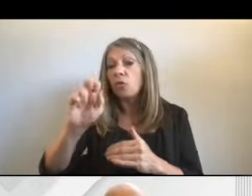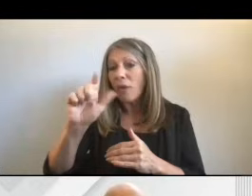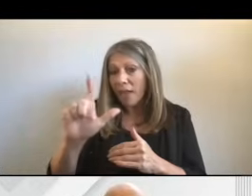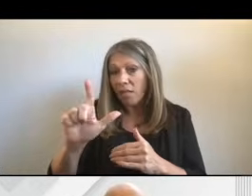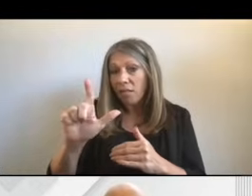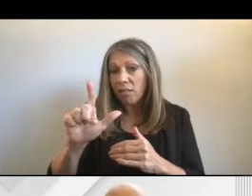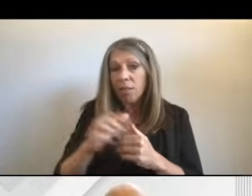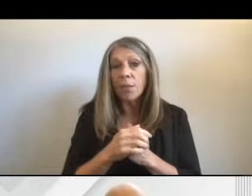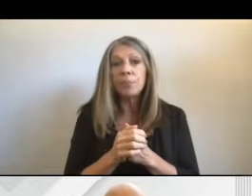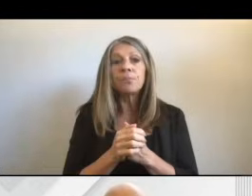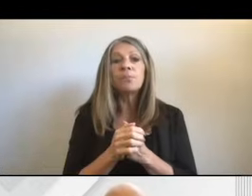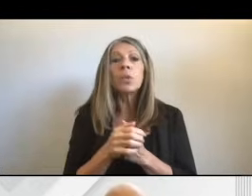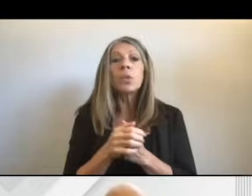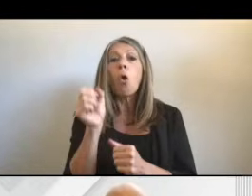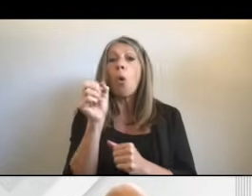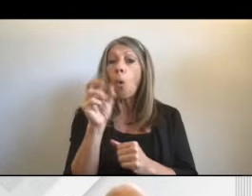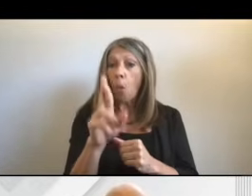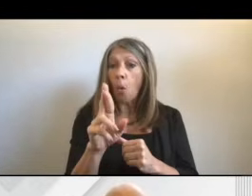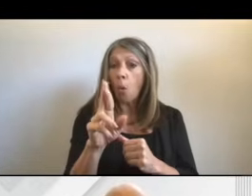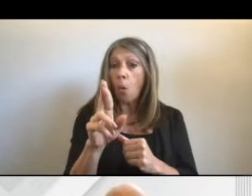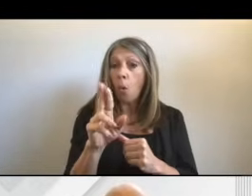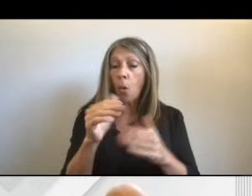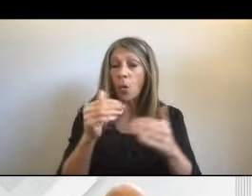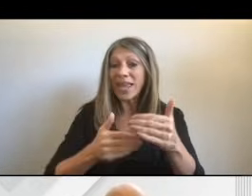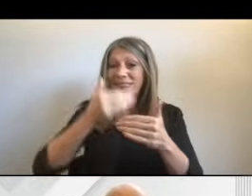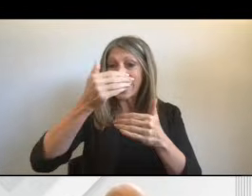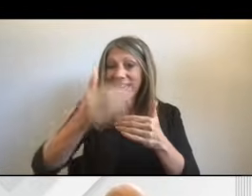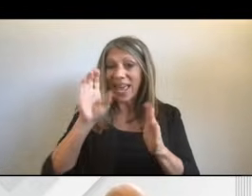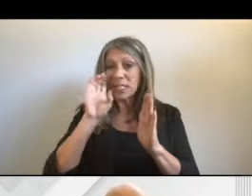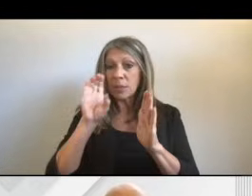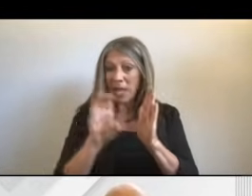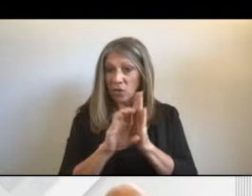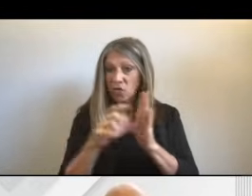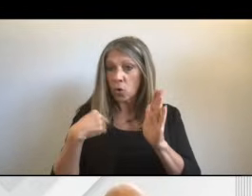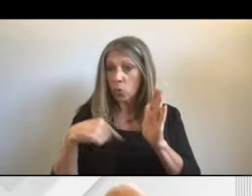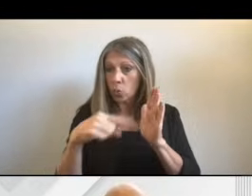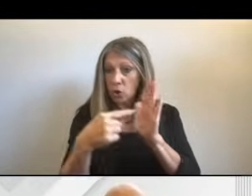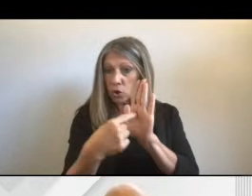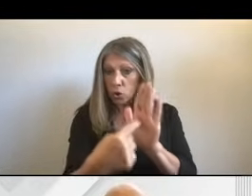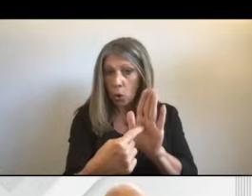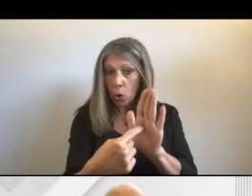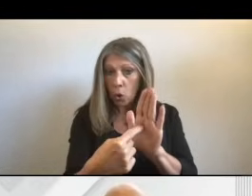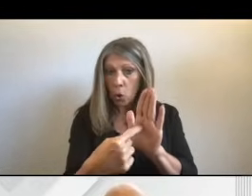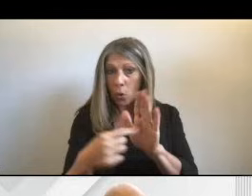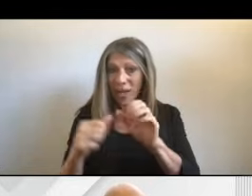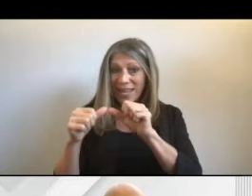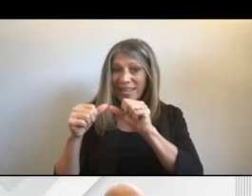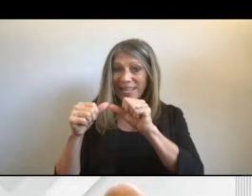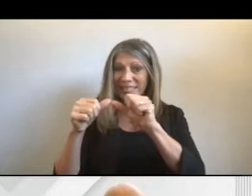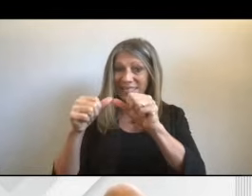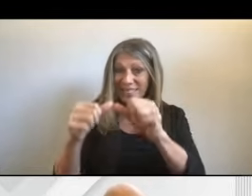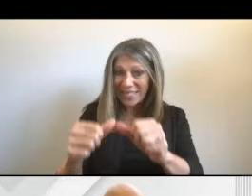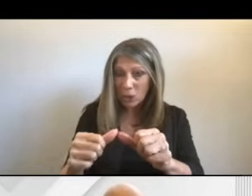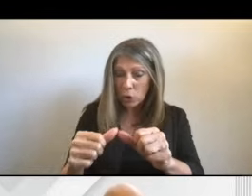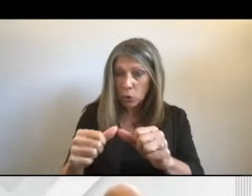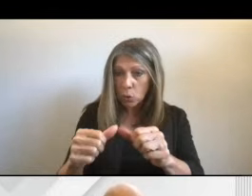or in the next images we show here that continues edge protection, you could do a curb